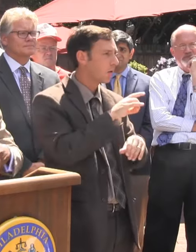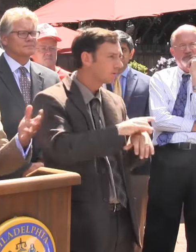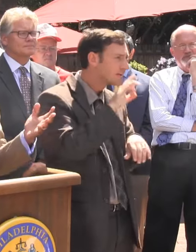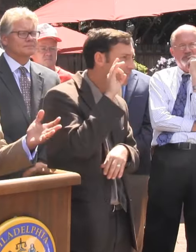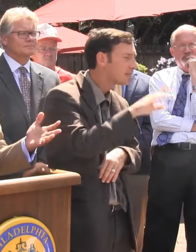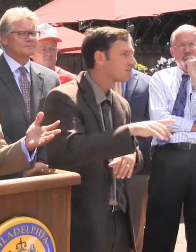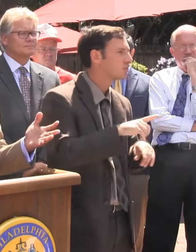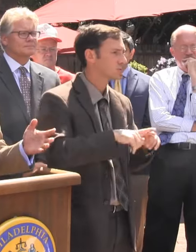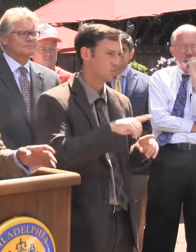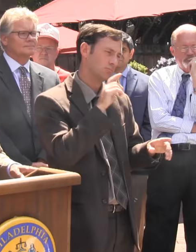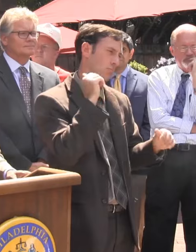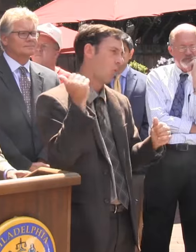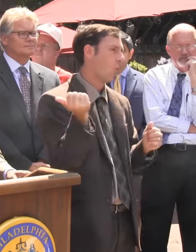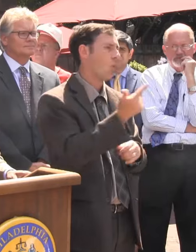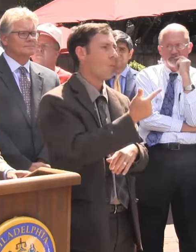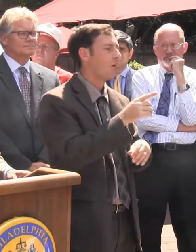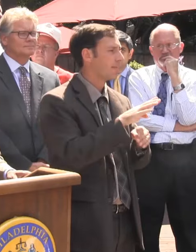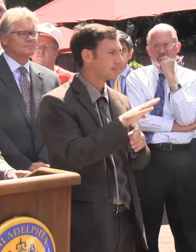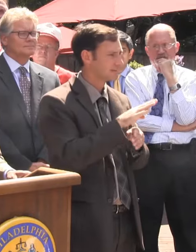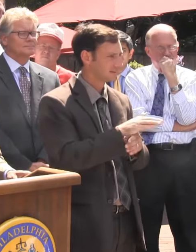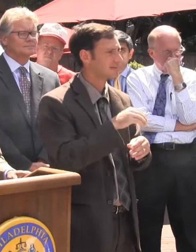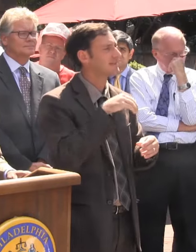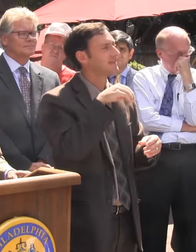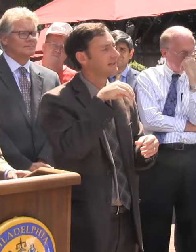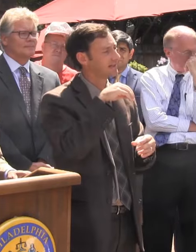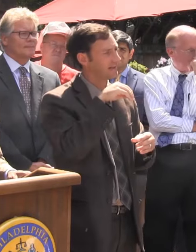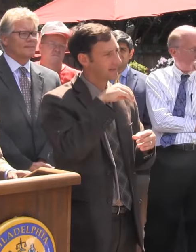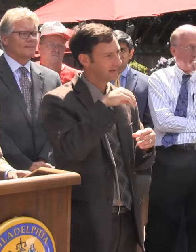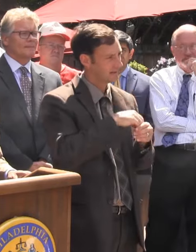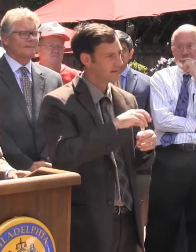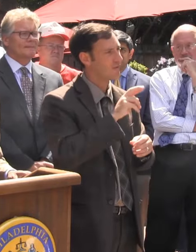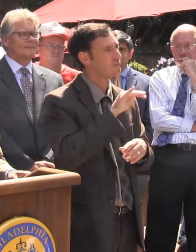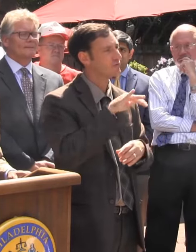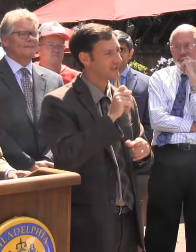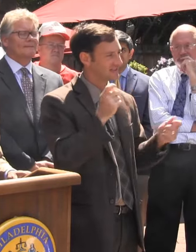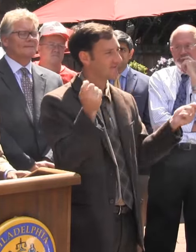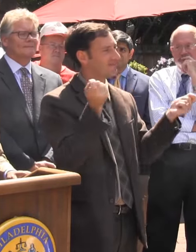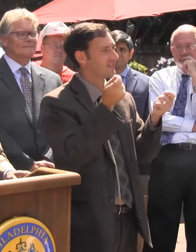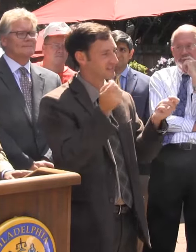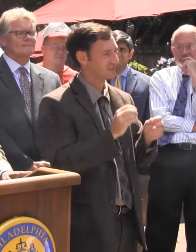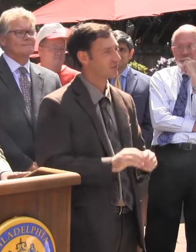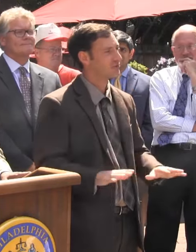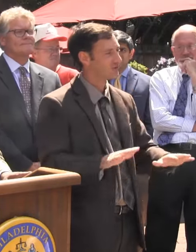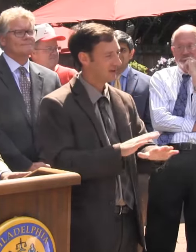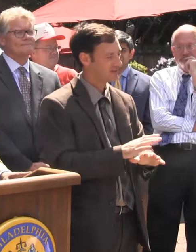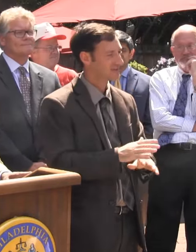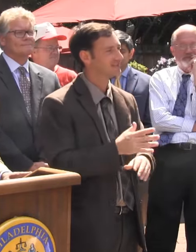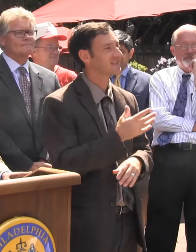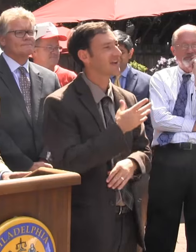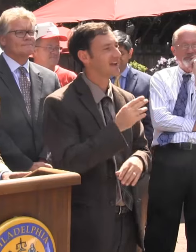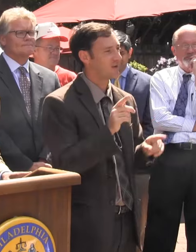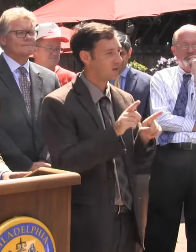virtually all the businesses in the Francis Festival grounds. As well as commercial trash